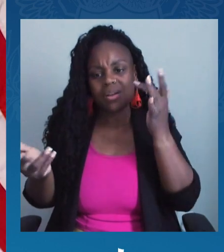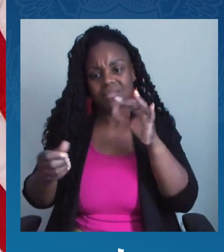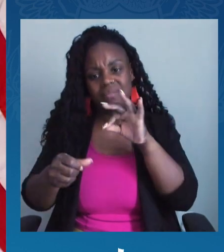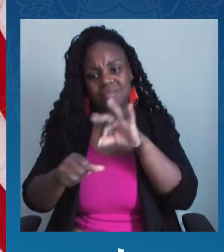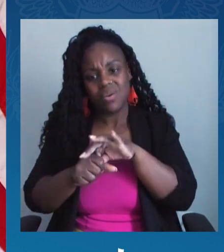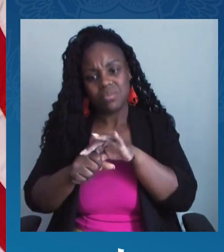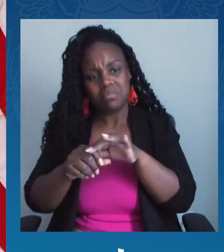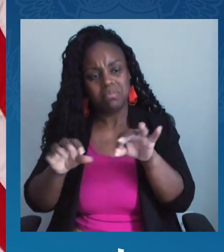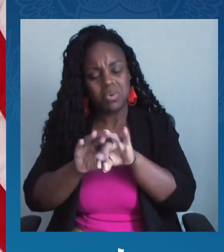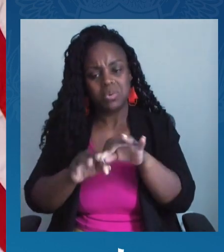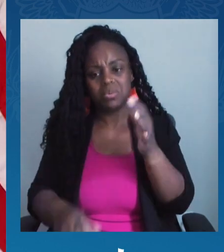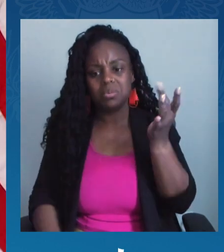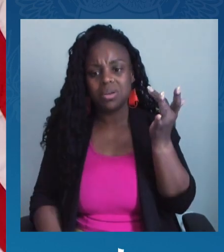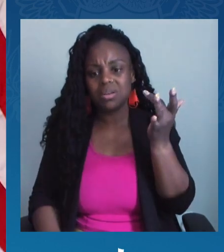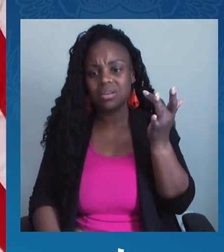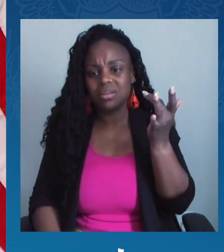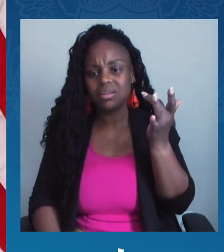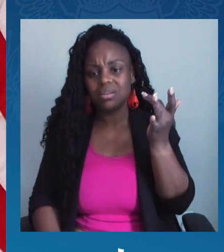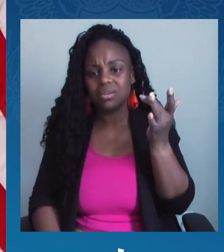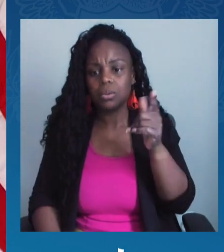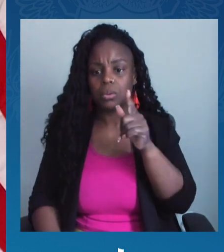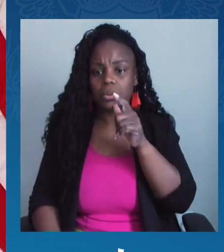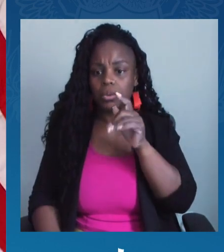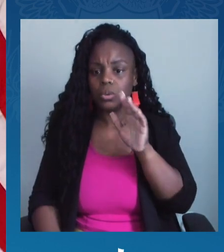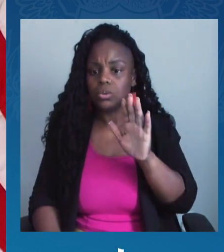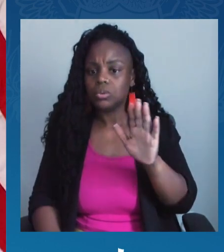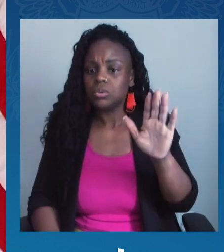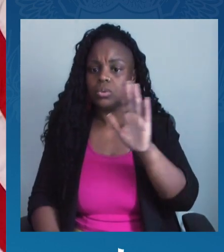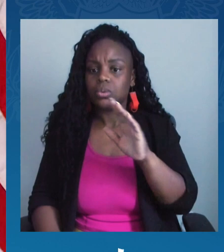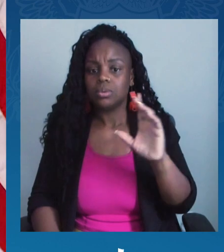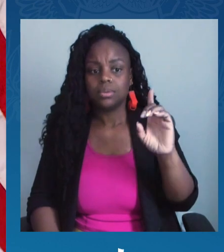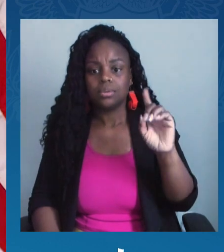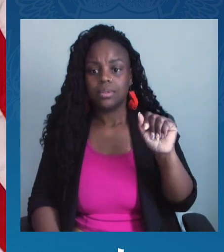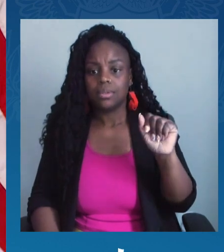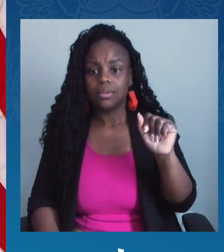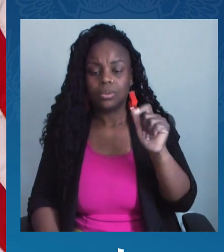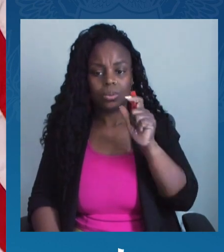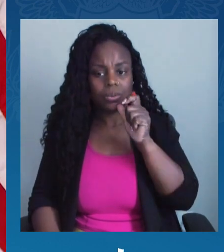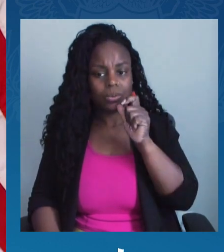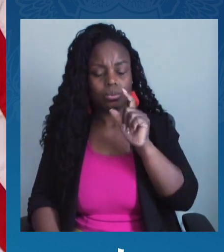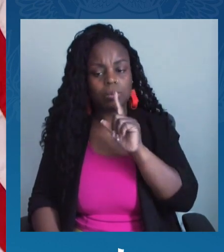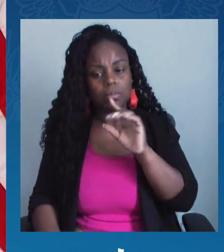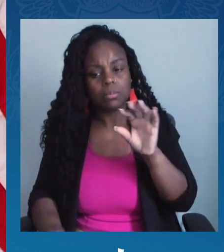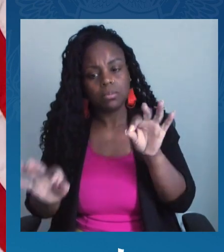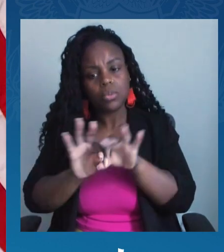is matters who your secretary of state is on voting.